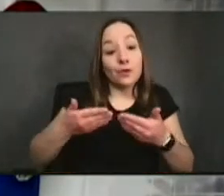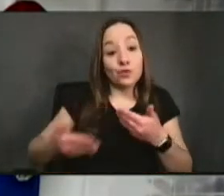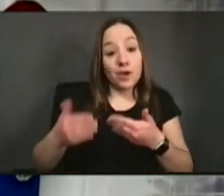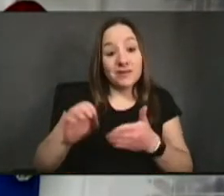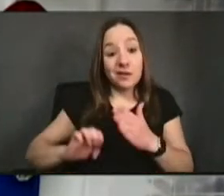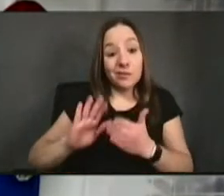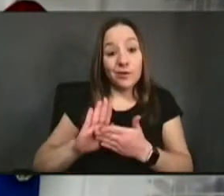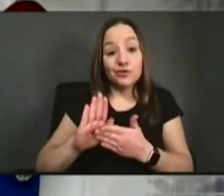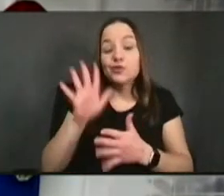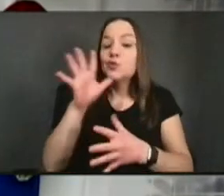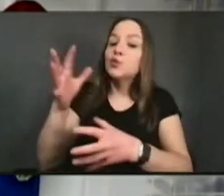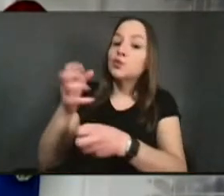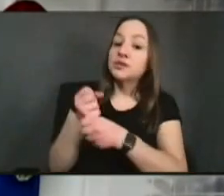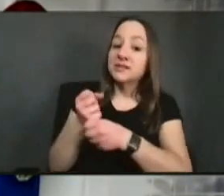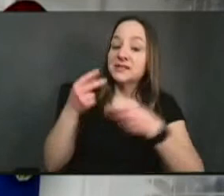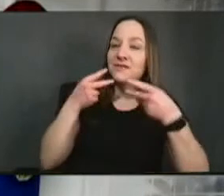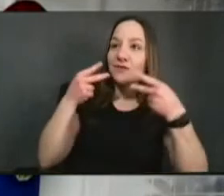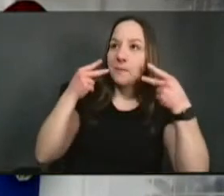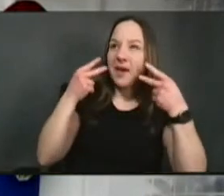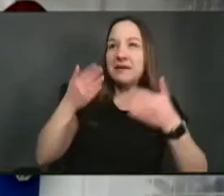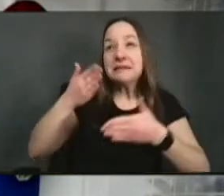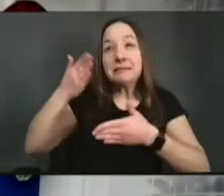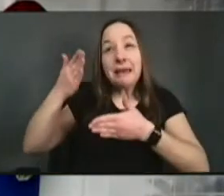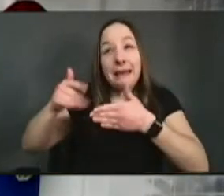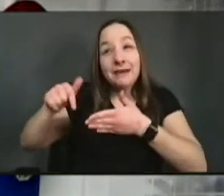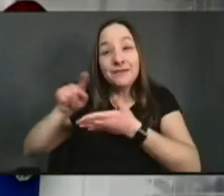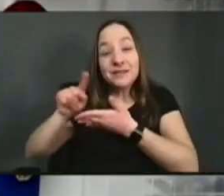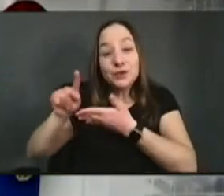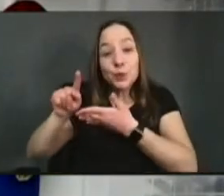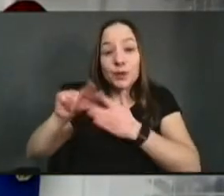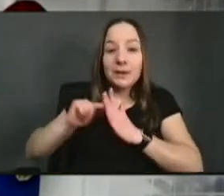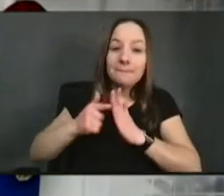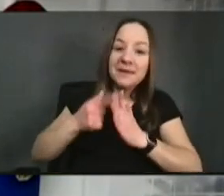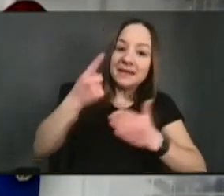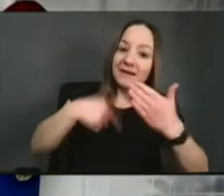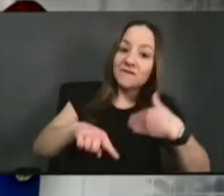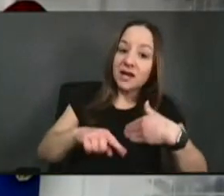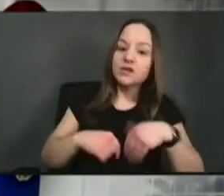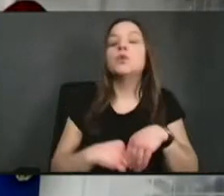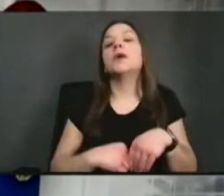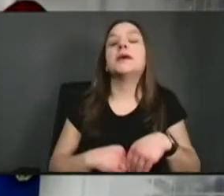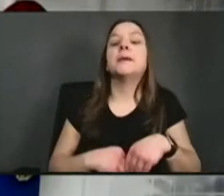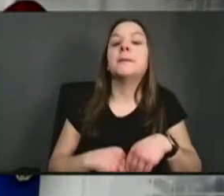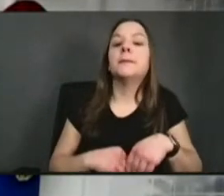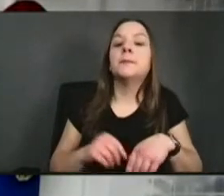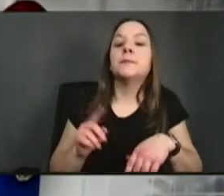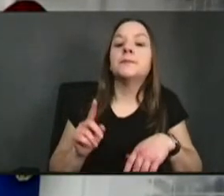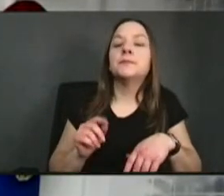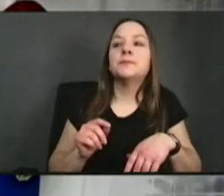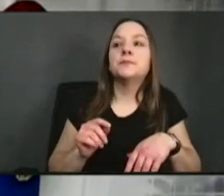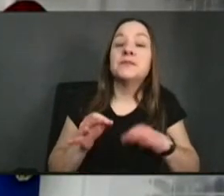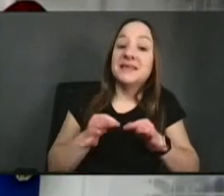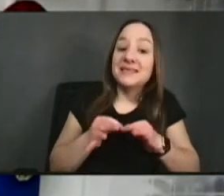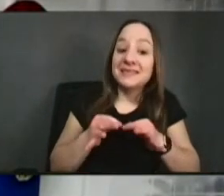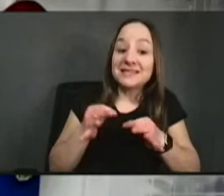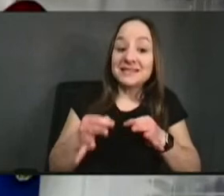The remaining elementary schools will receive the mass shipments . Um at the end of the week or